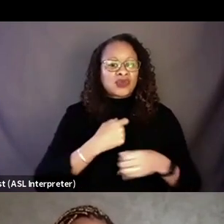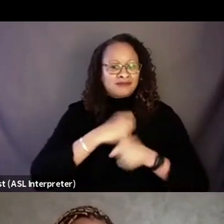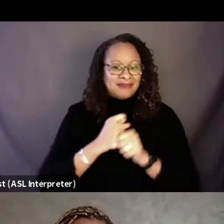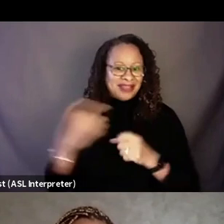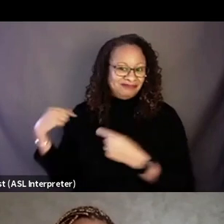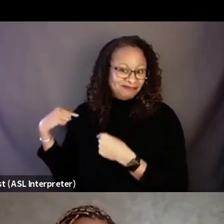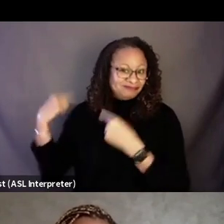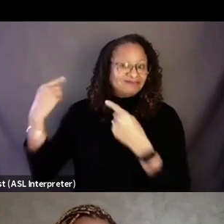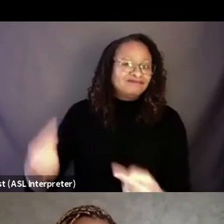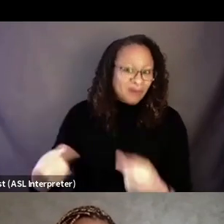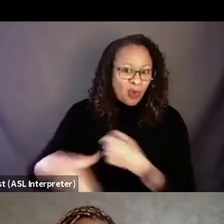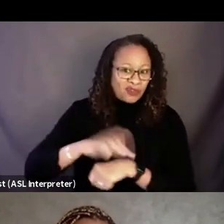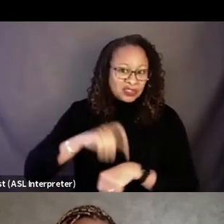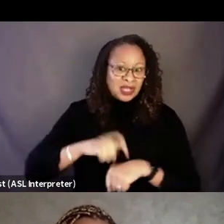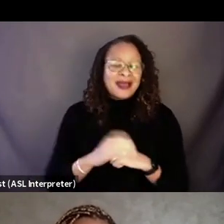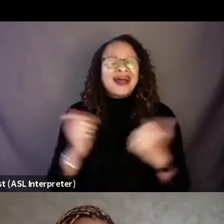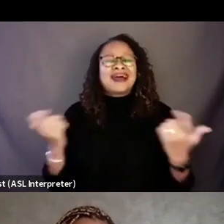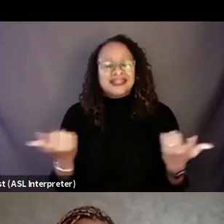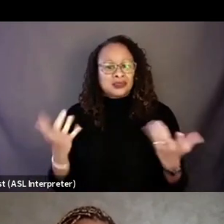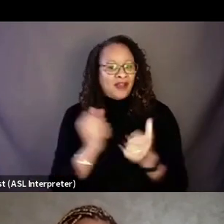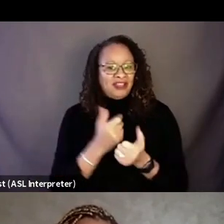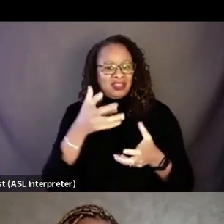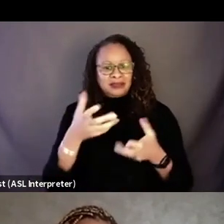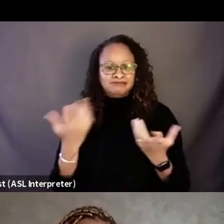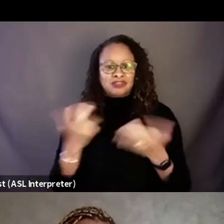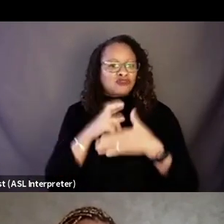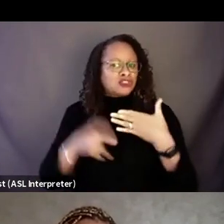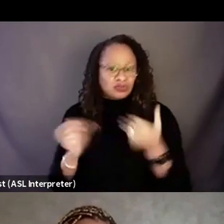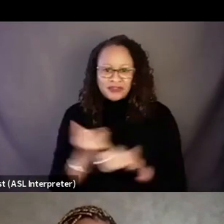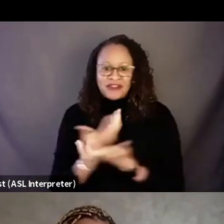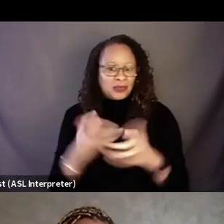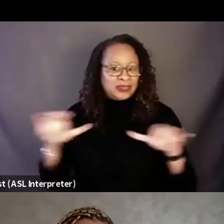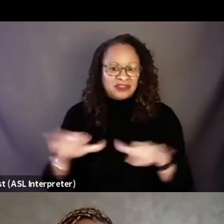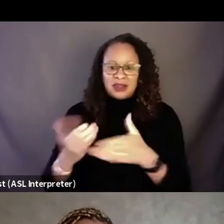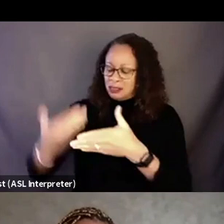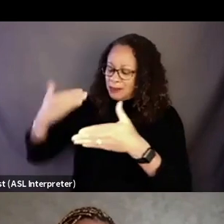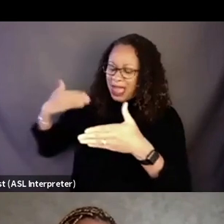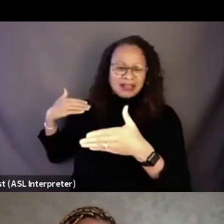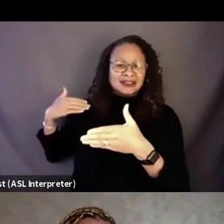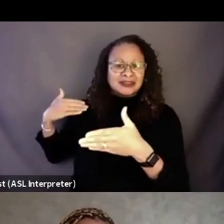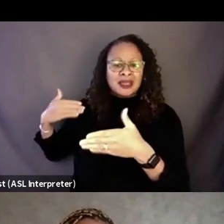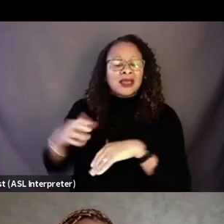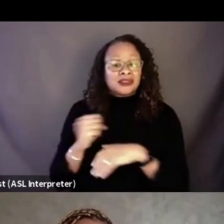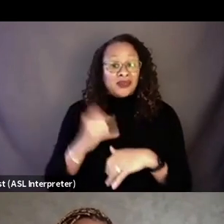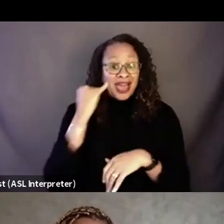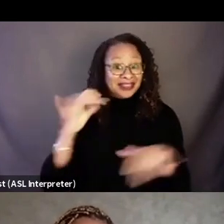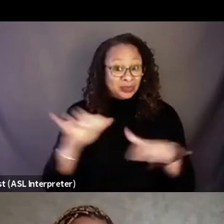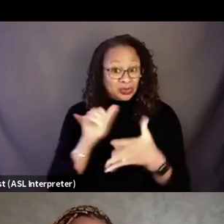And this is where all these things are coming from. So the idea was to do that but then an unintended consequence